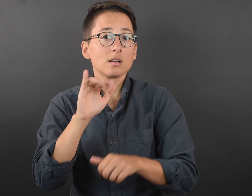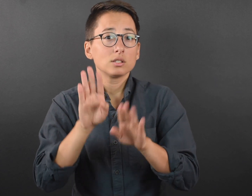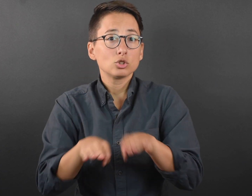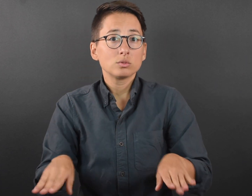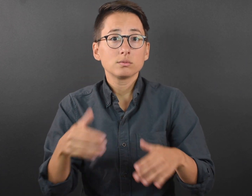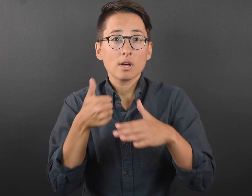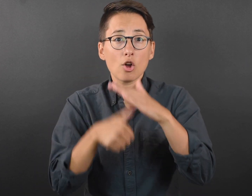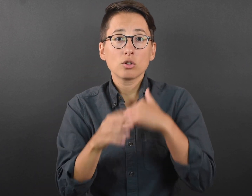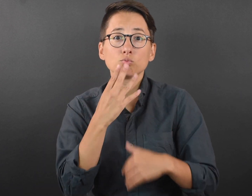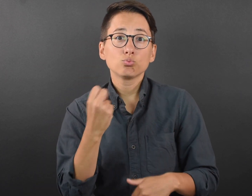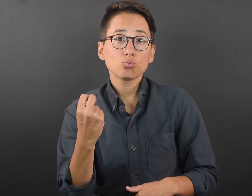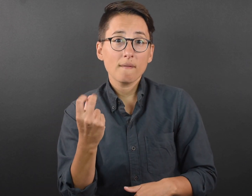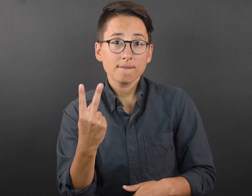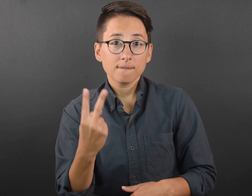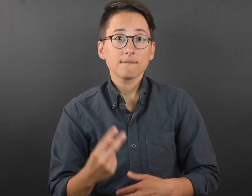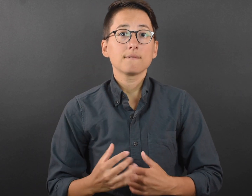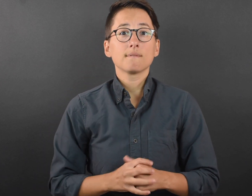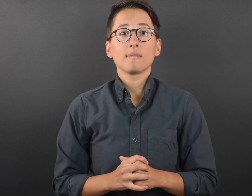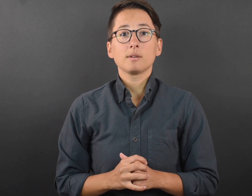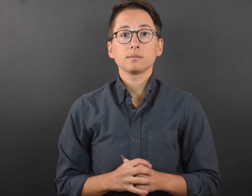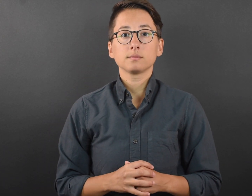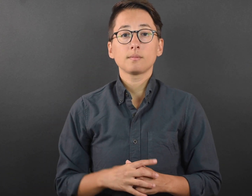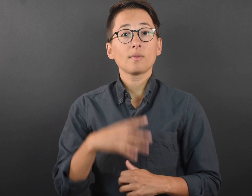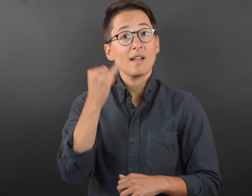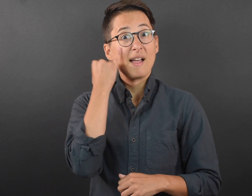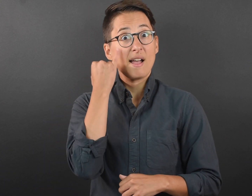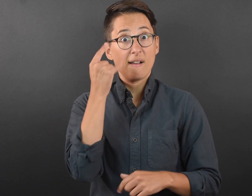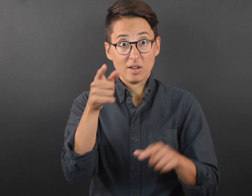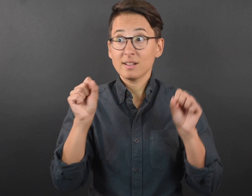such as children under age 12.